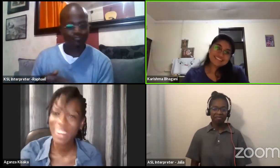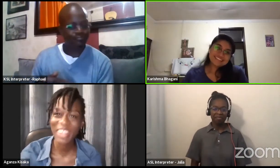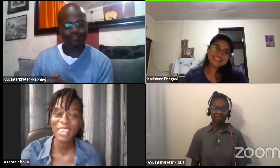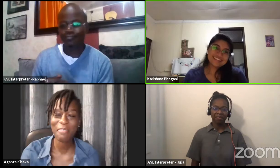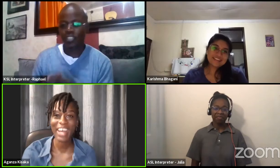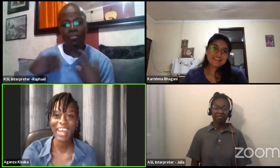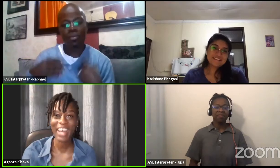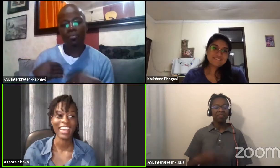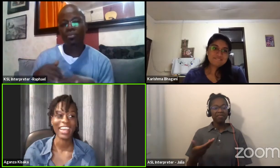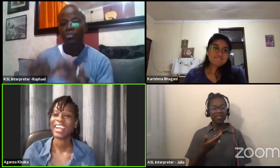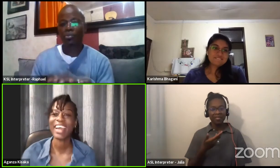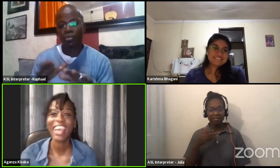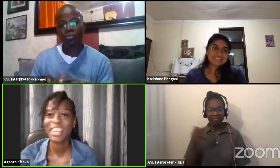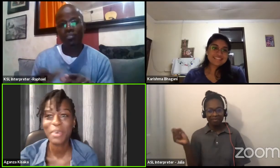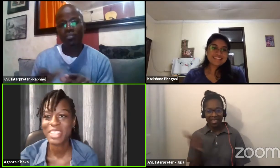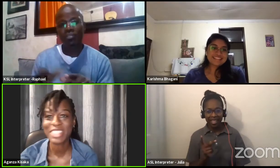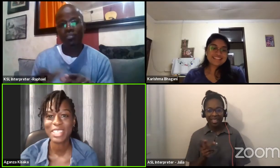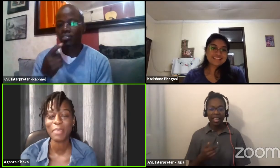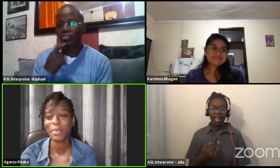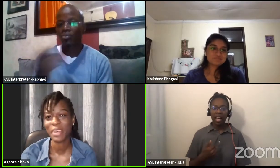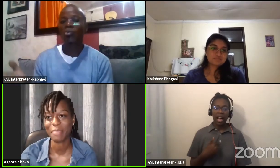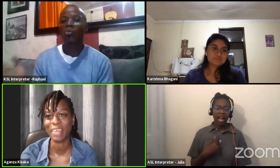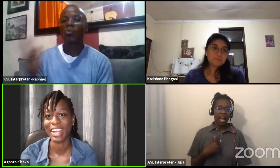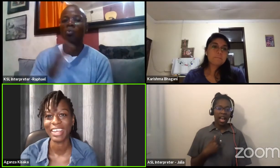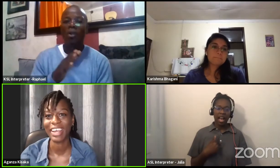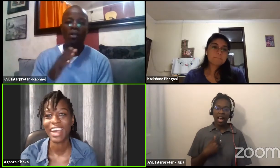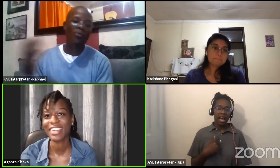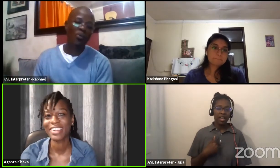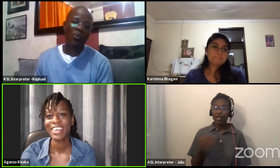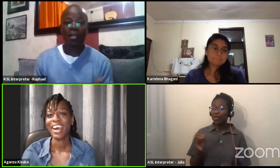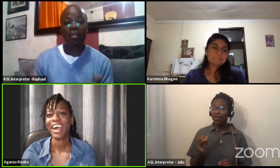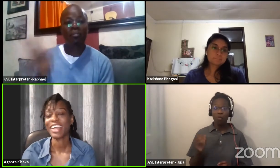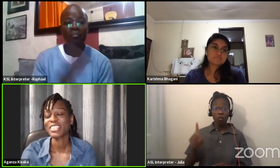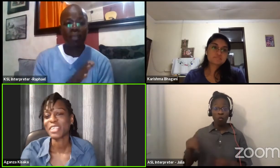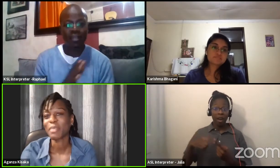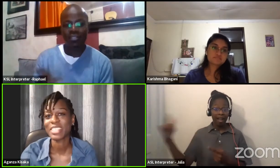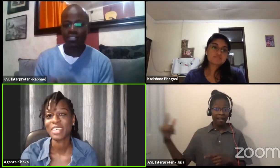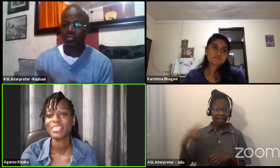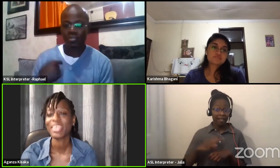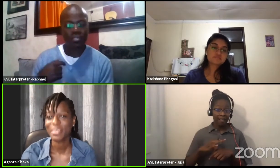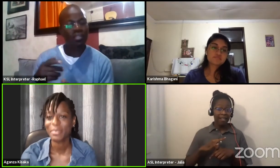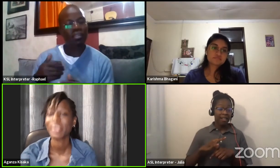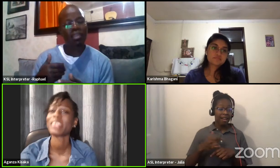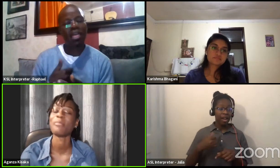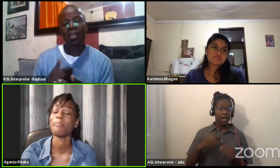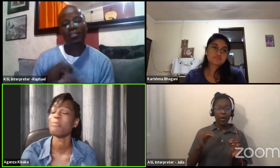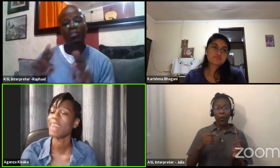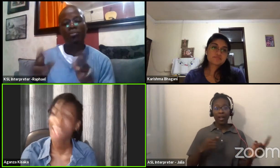Welcome back and I had no one to tell me, welcome back. I had to tell myself, send your welcome back,